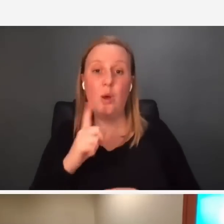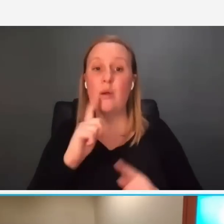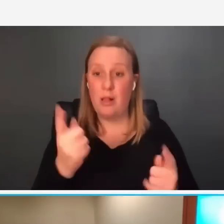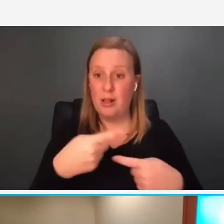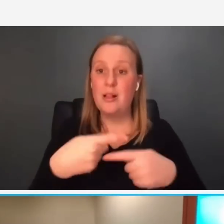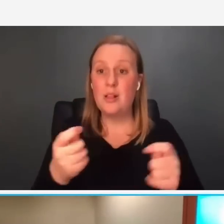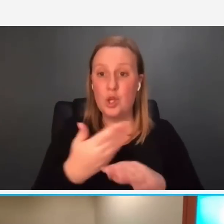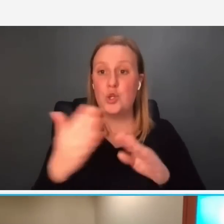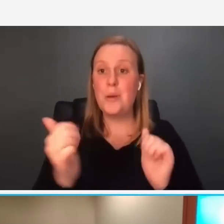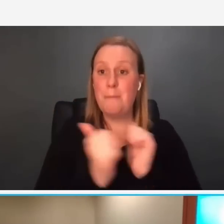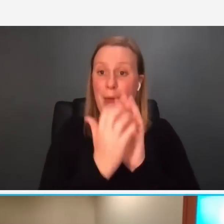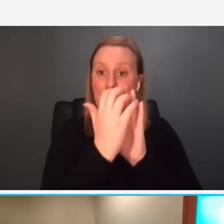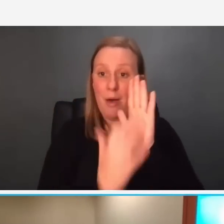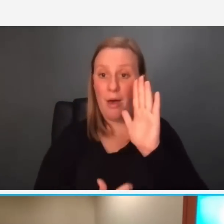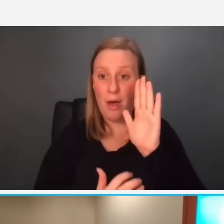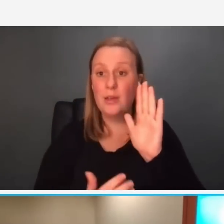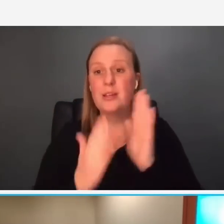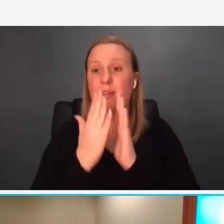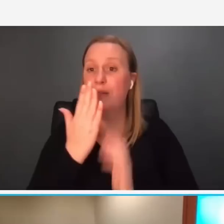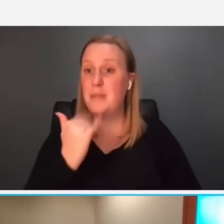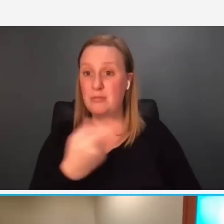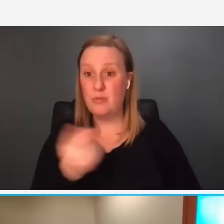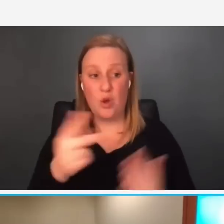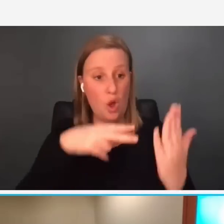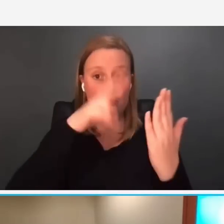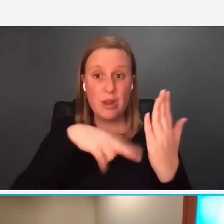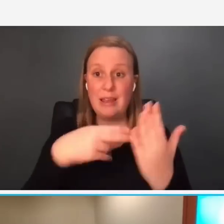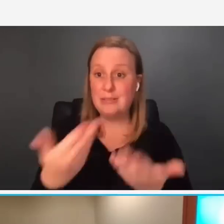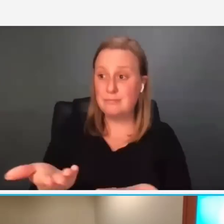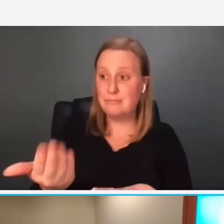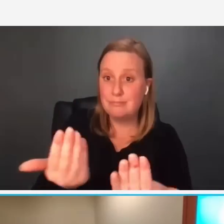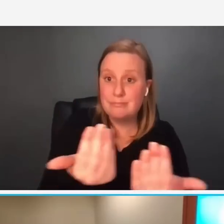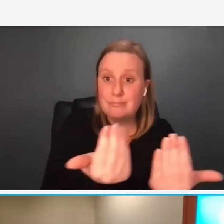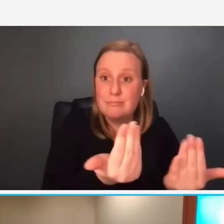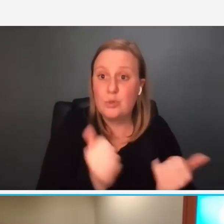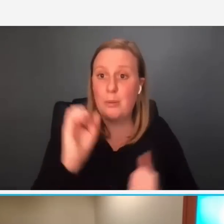This paper outlines a high level picture of the new model and I'll briefly talk about the content of this